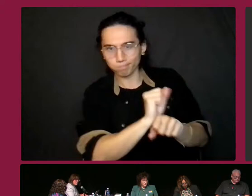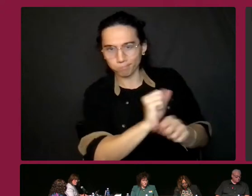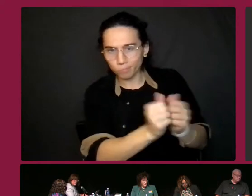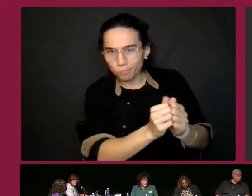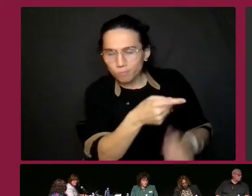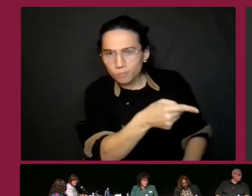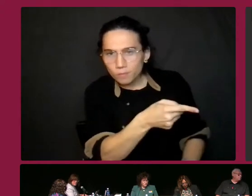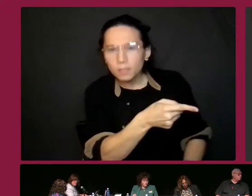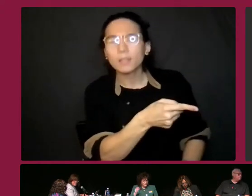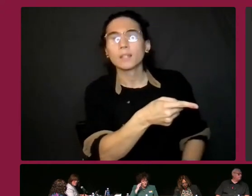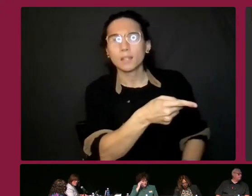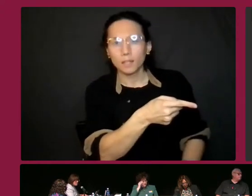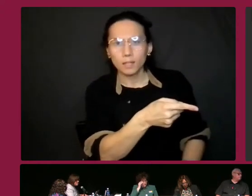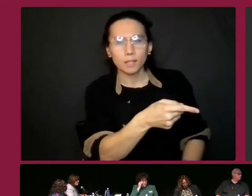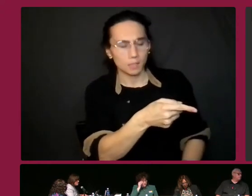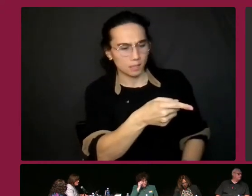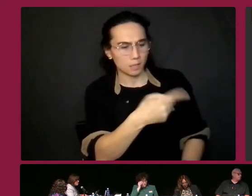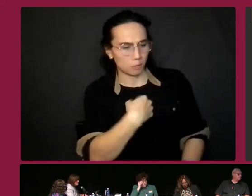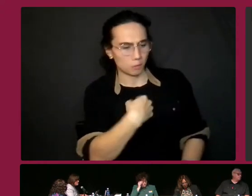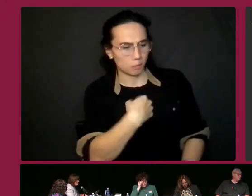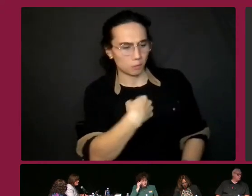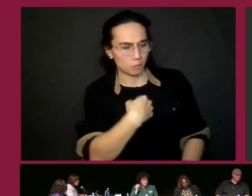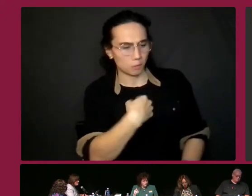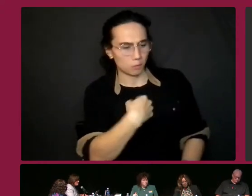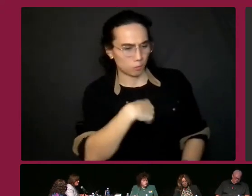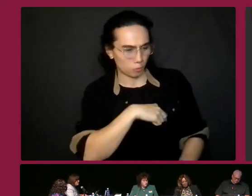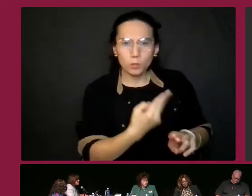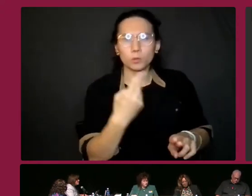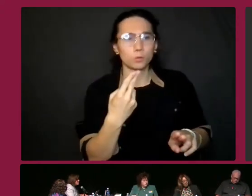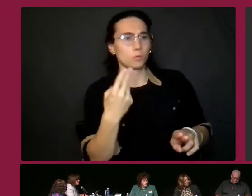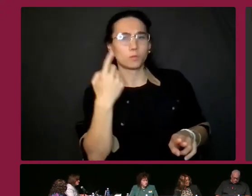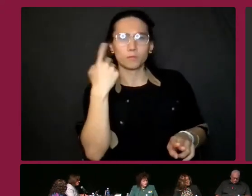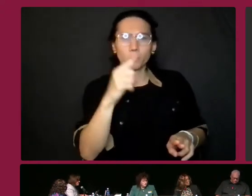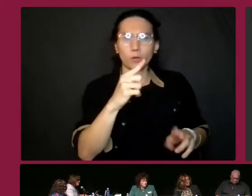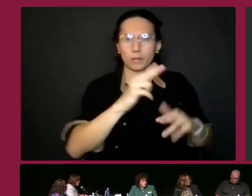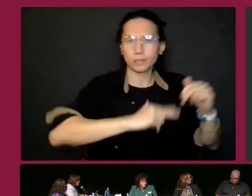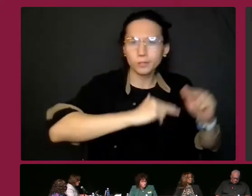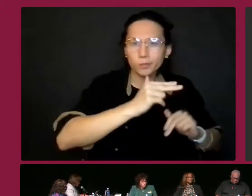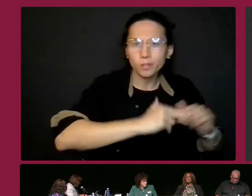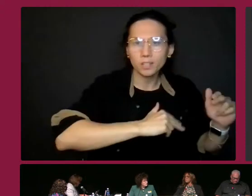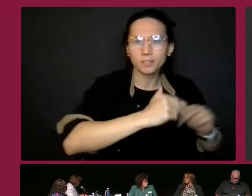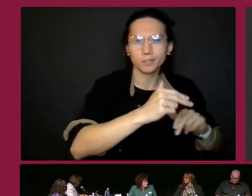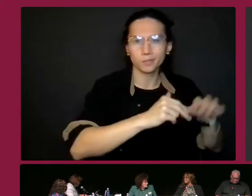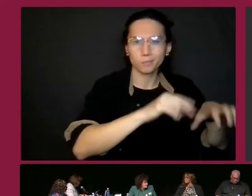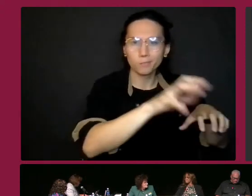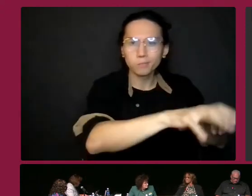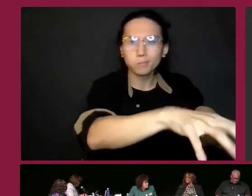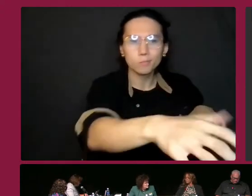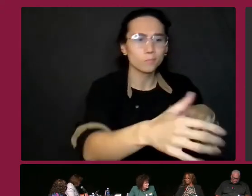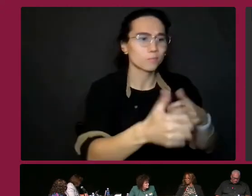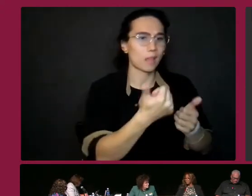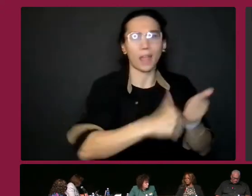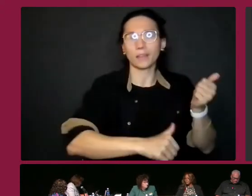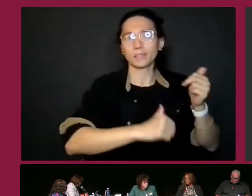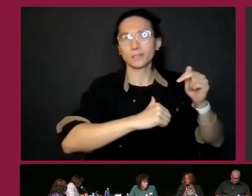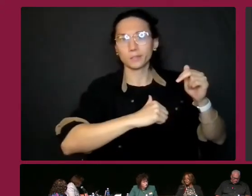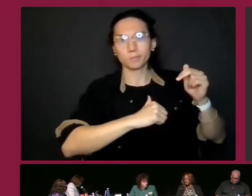I'm not mistaken, for construction, any construction issues we may face in the future? Okay. Thank you.